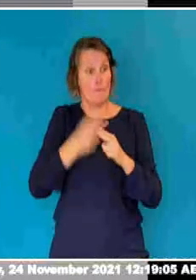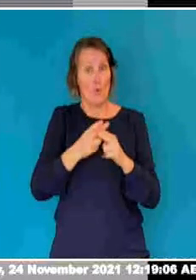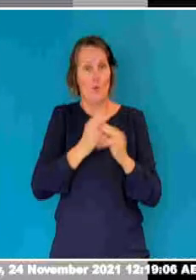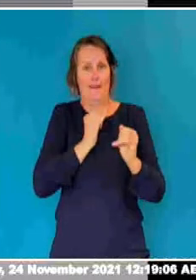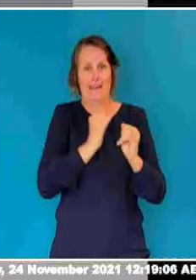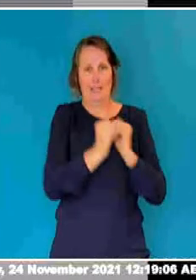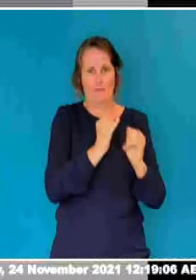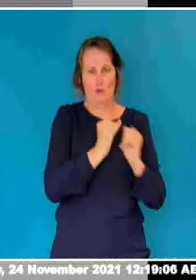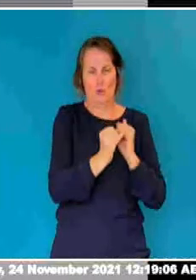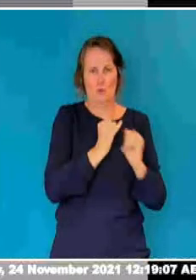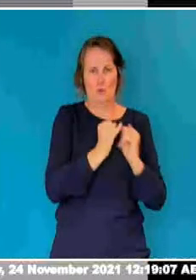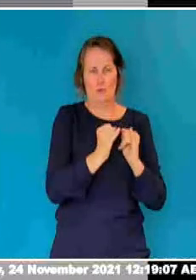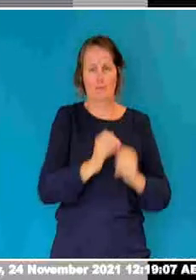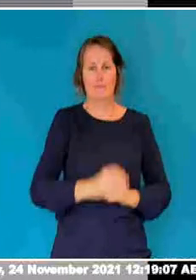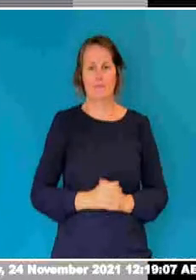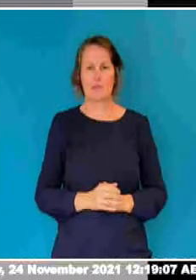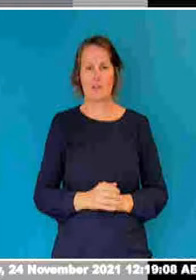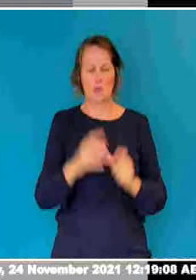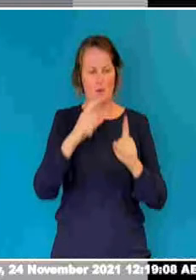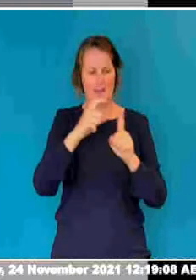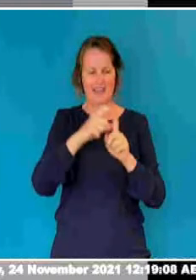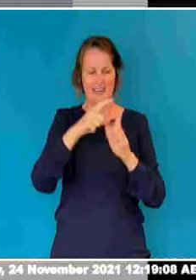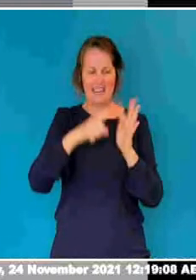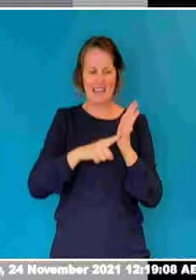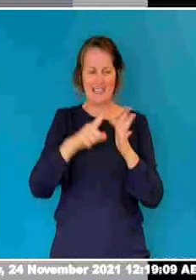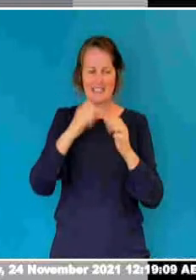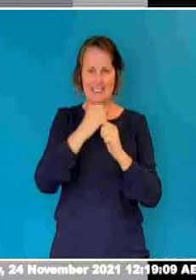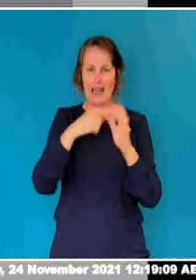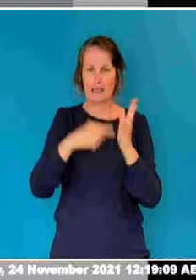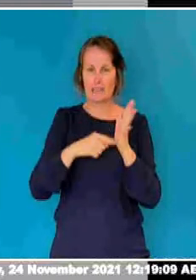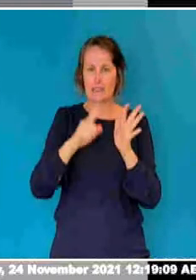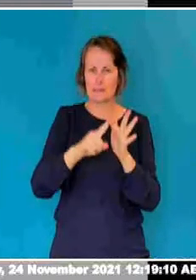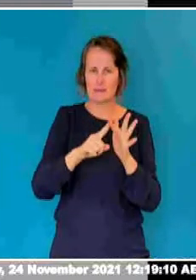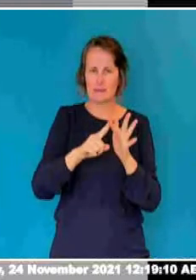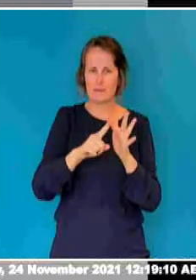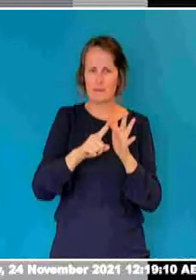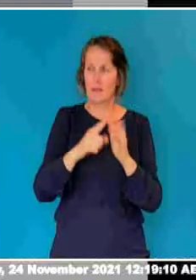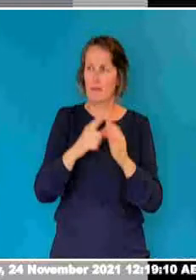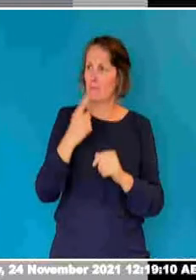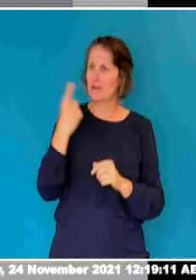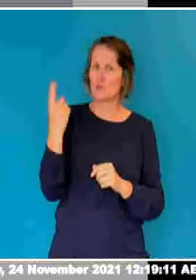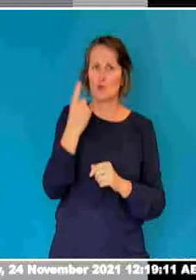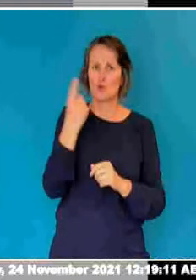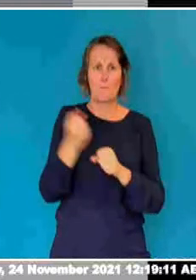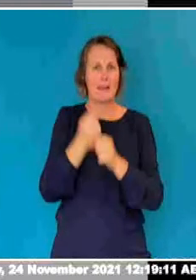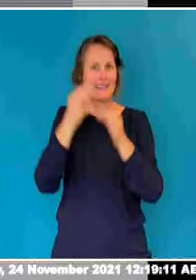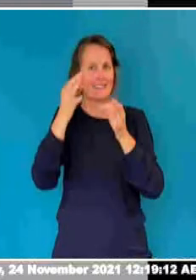Delegate, in that sense, is the person who is making the employment decision; is that correct? MR CHAPMAN: That's correct.